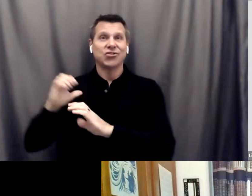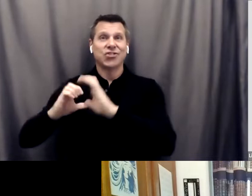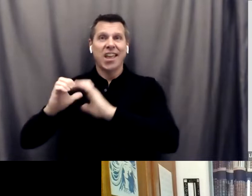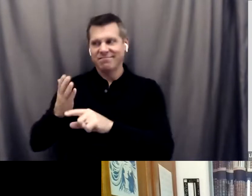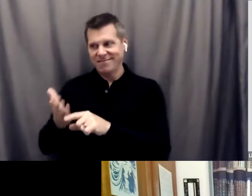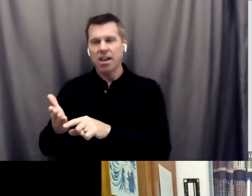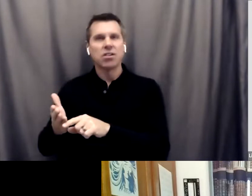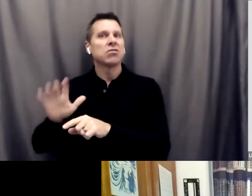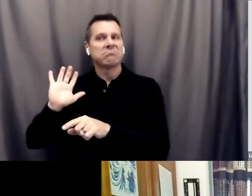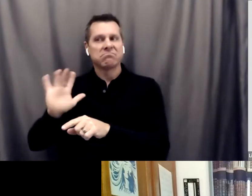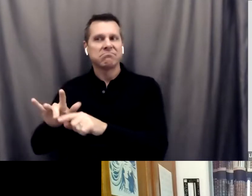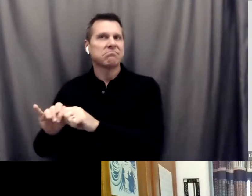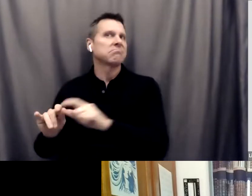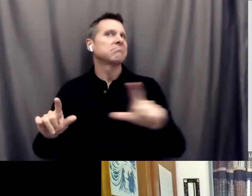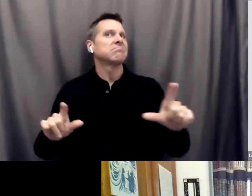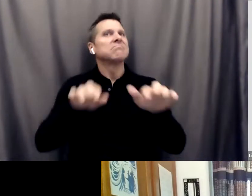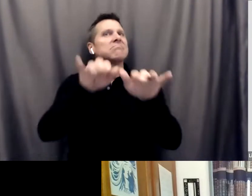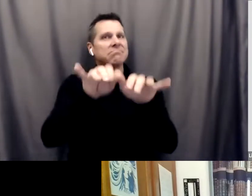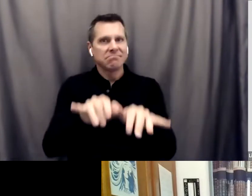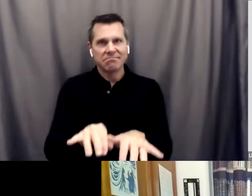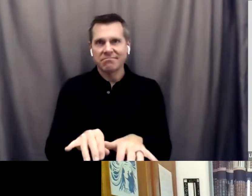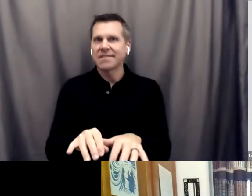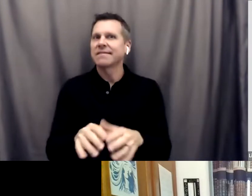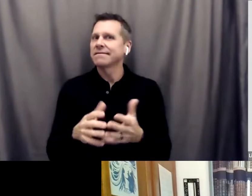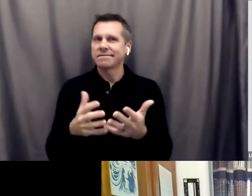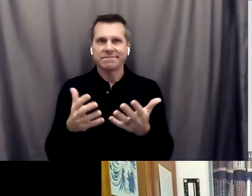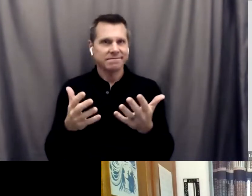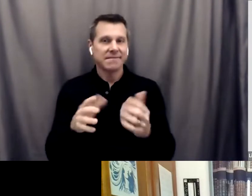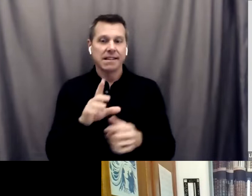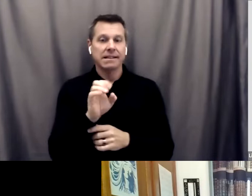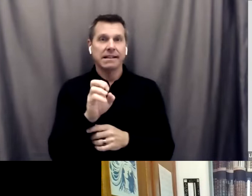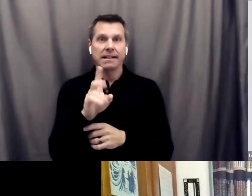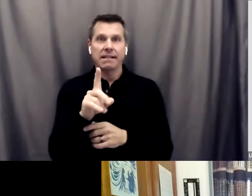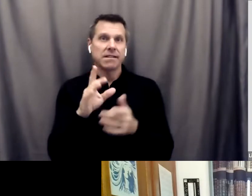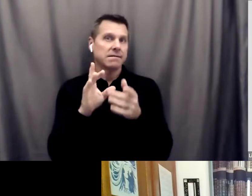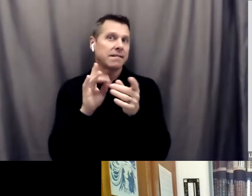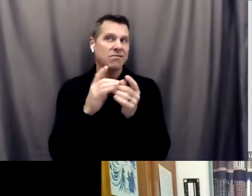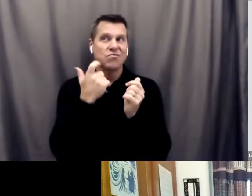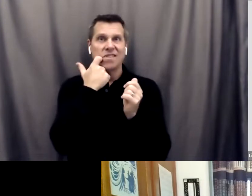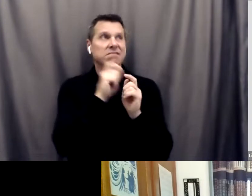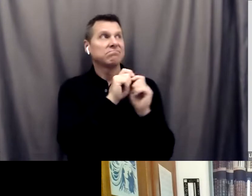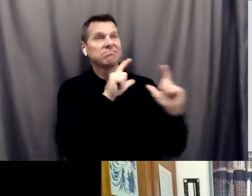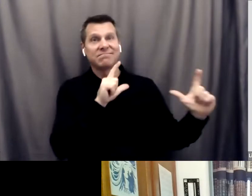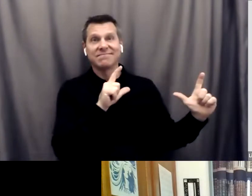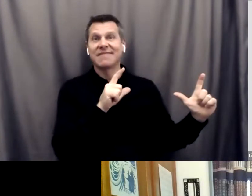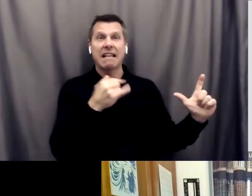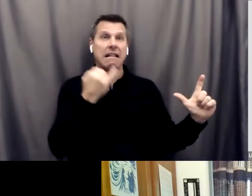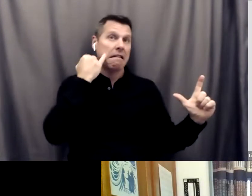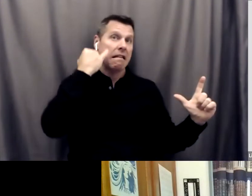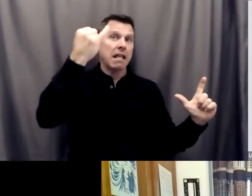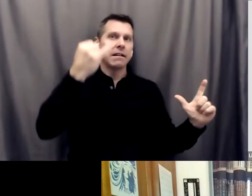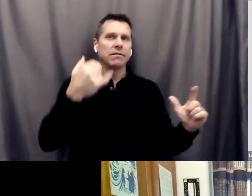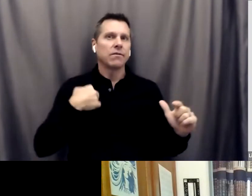Any of those things that David mentioned on that last slide, any suggestions that you have for us if you're interested in getting